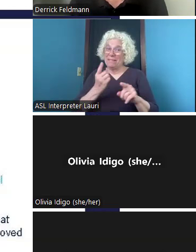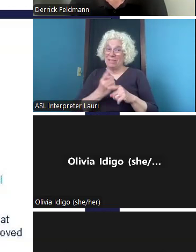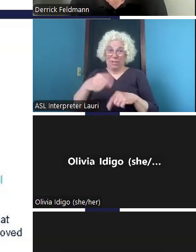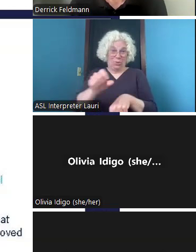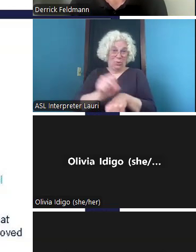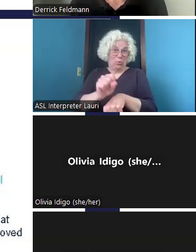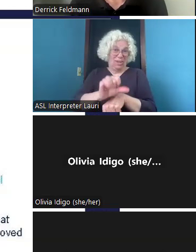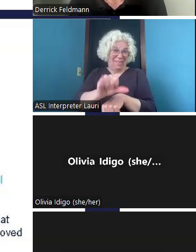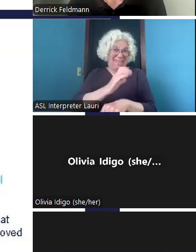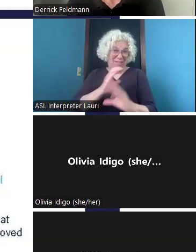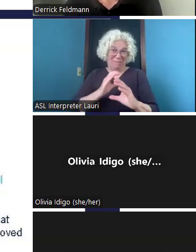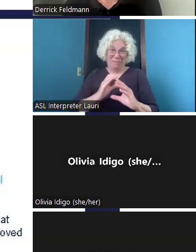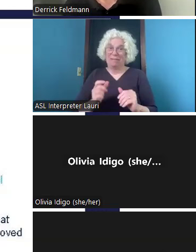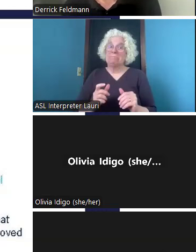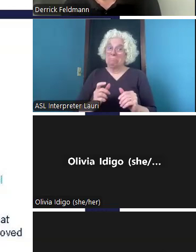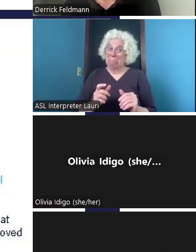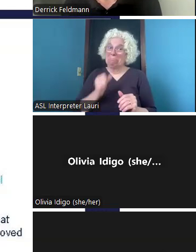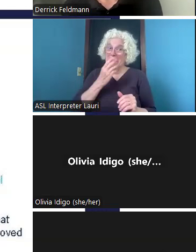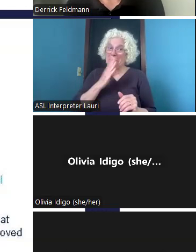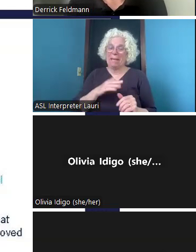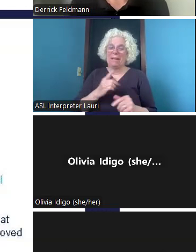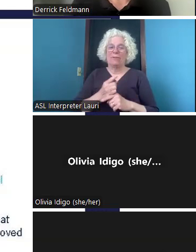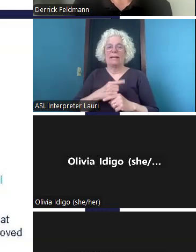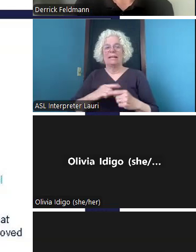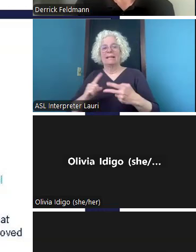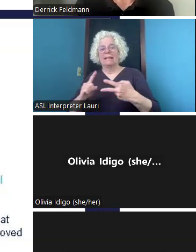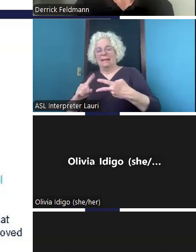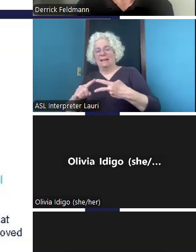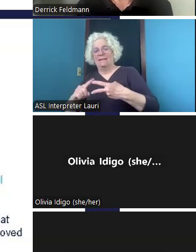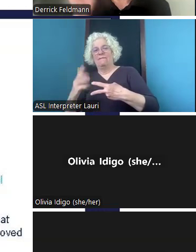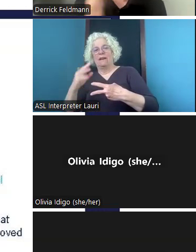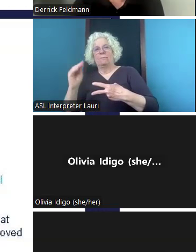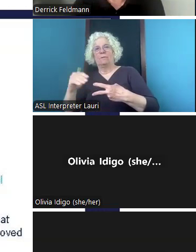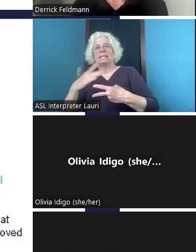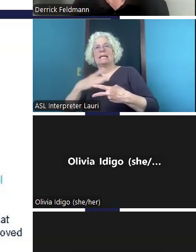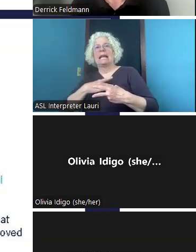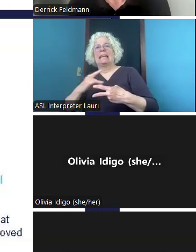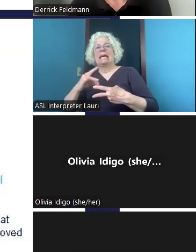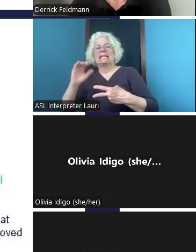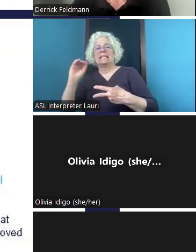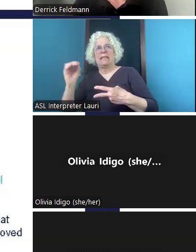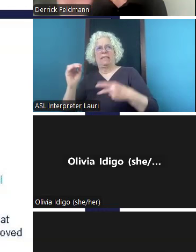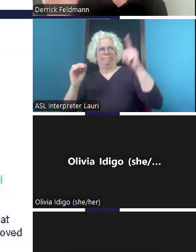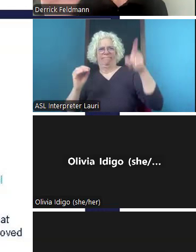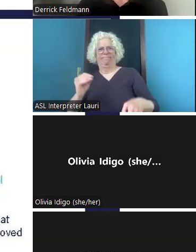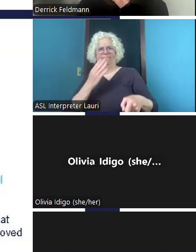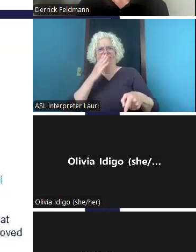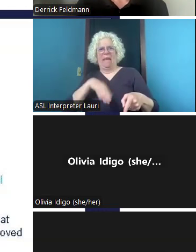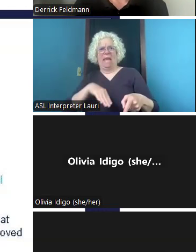it's not bad. We had 5% overall that liked nothing. They said the whole thing's bad.